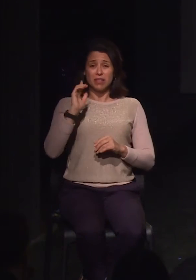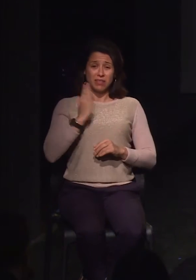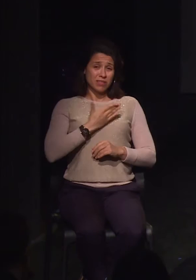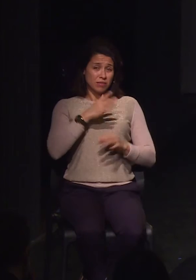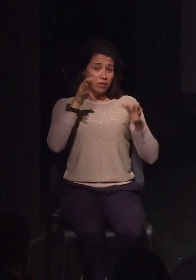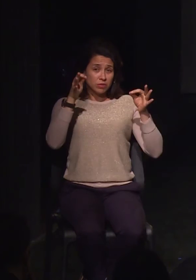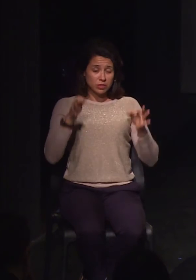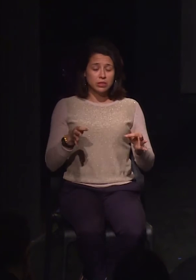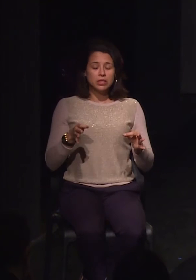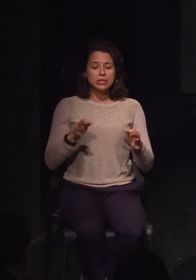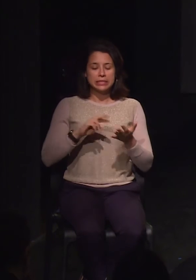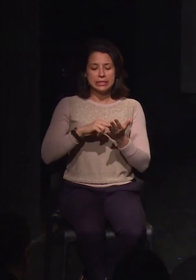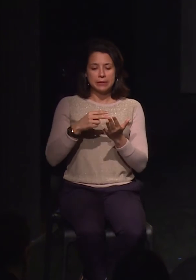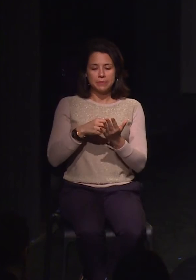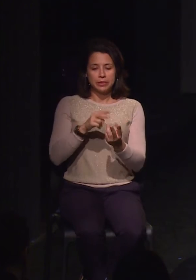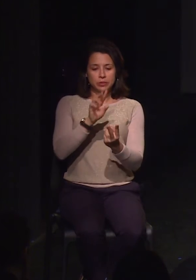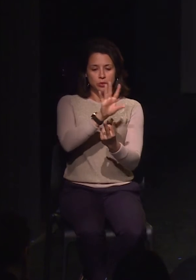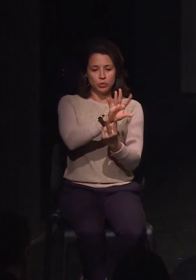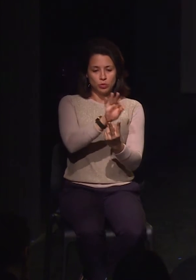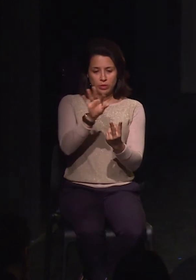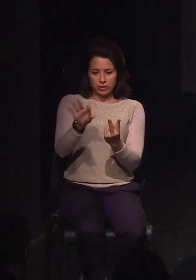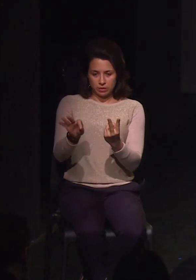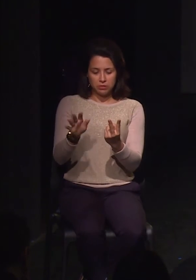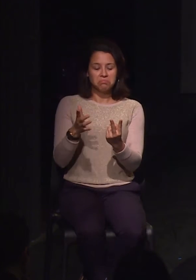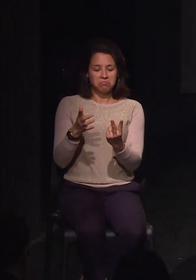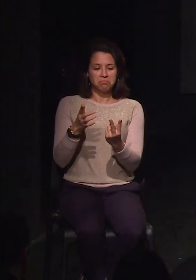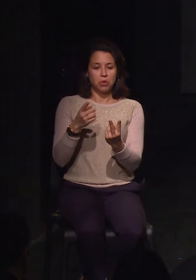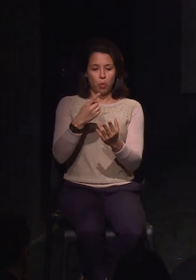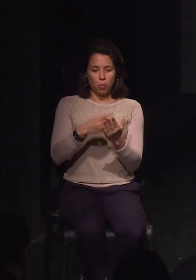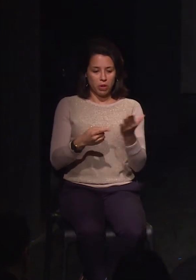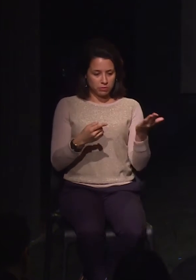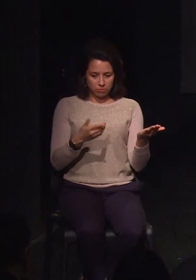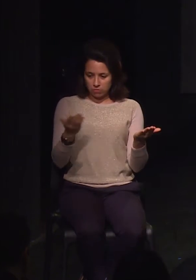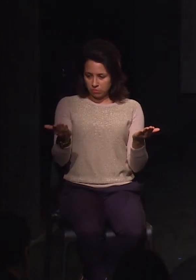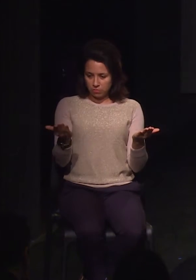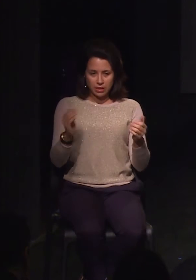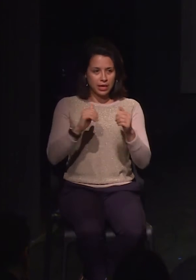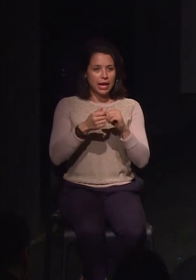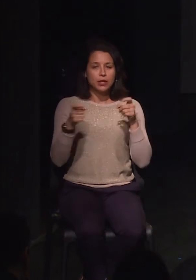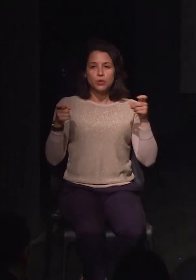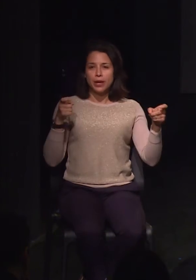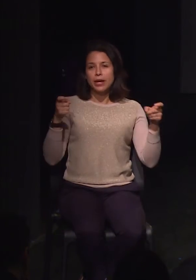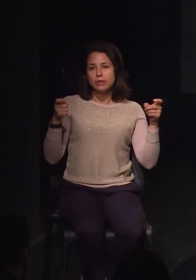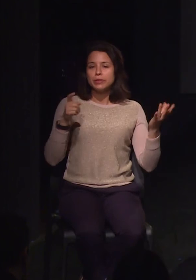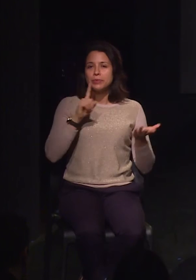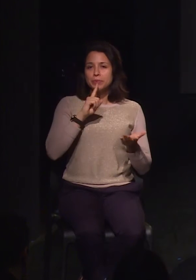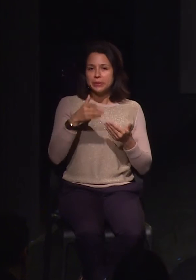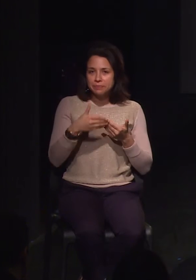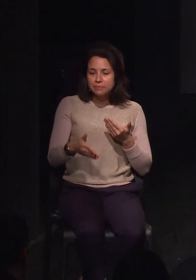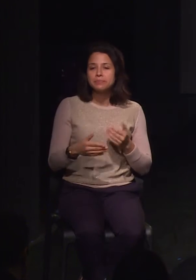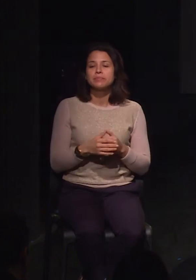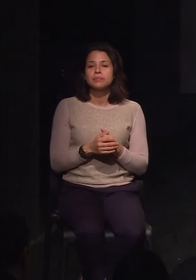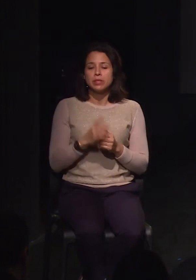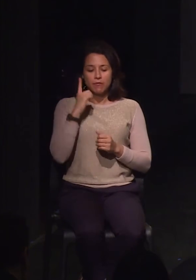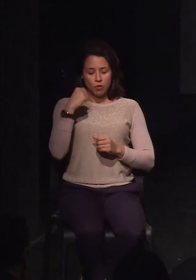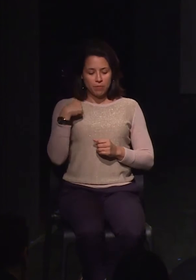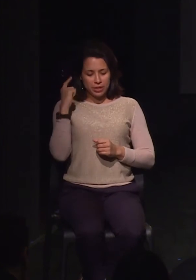what’s in front of you and how you handle that. To my mind it’s like having a pluralistic attitude.